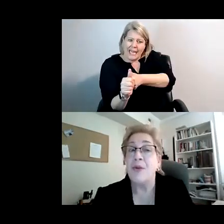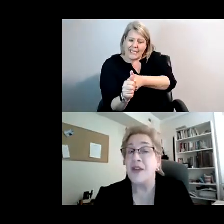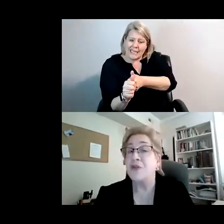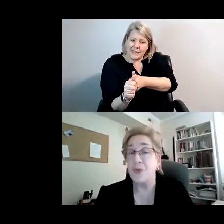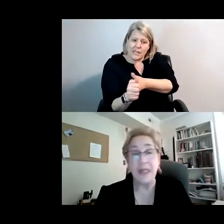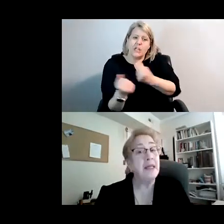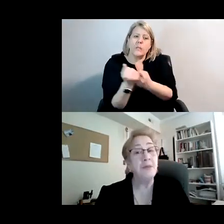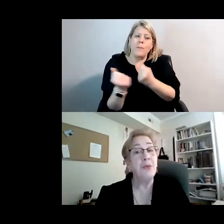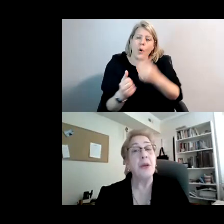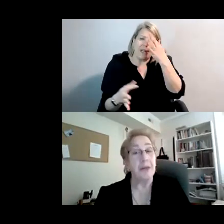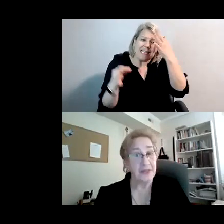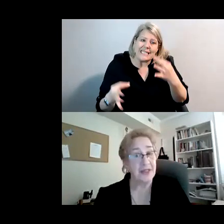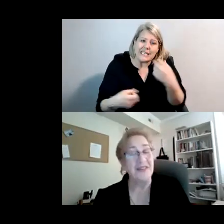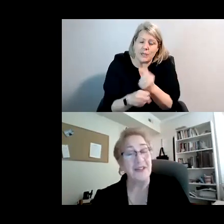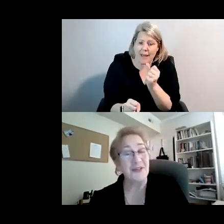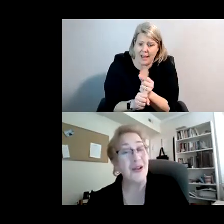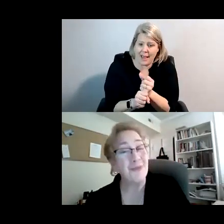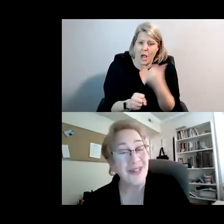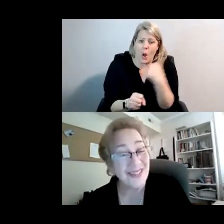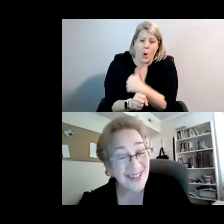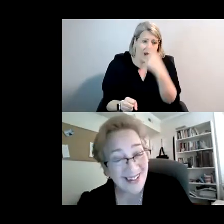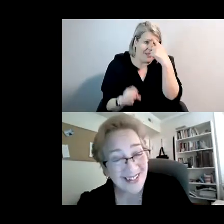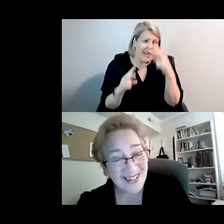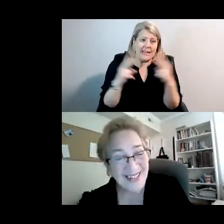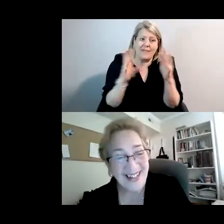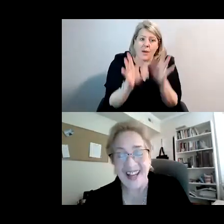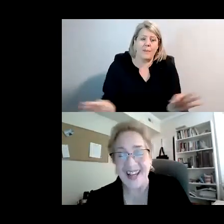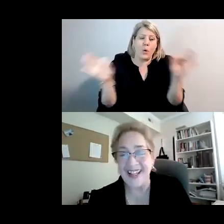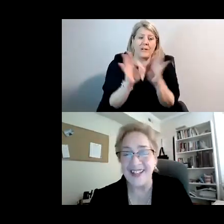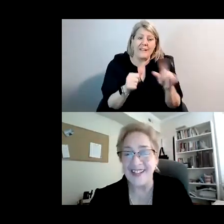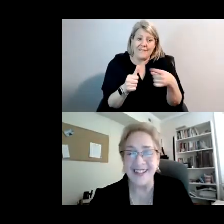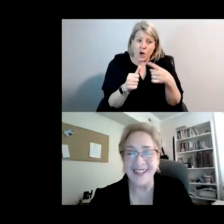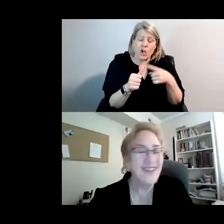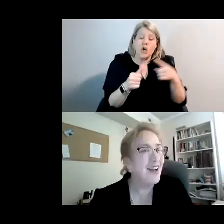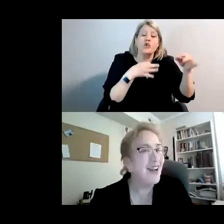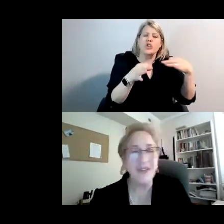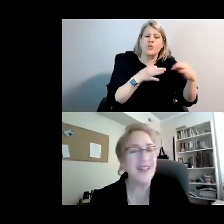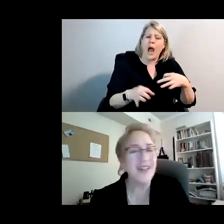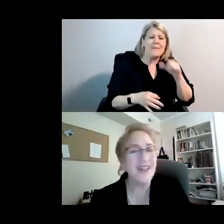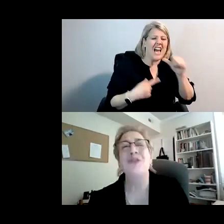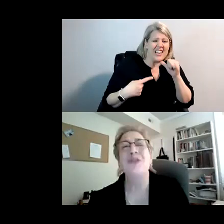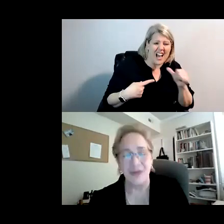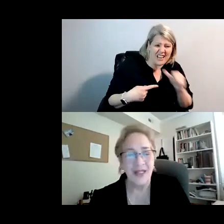We think is really important to describe what it's not, and this is not really anything new.